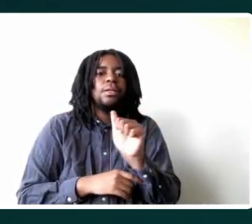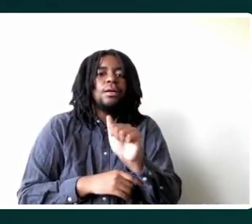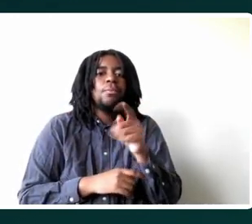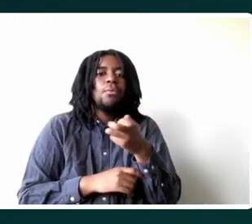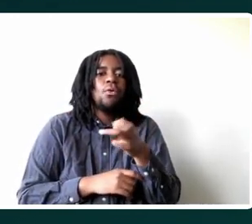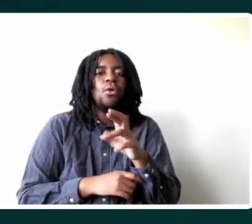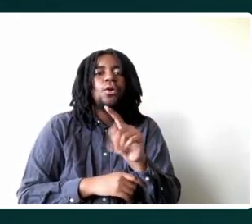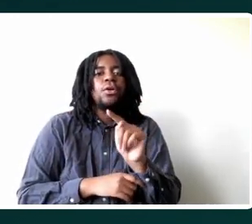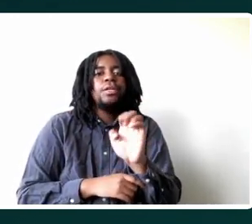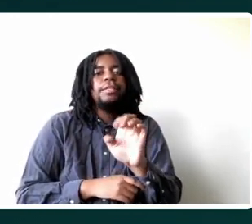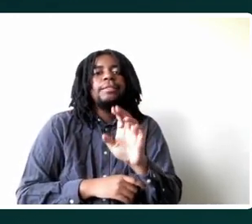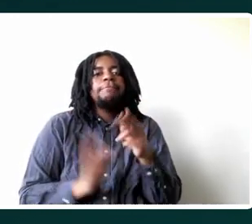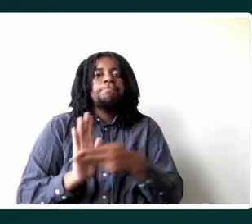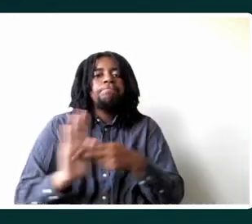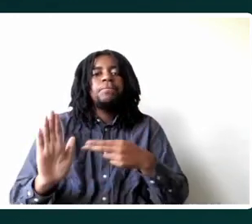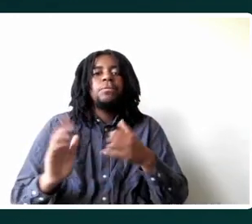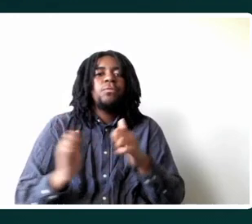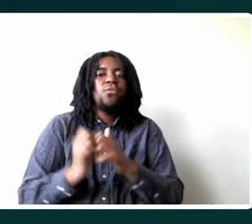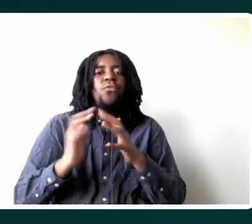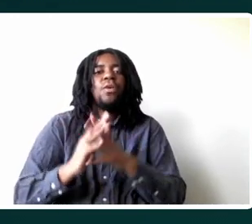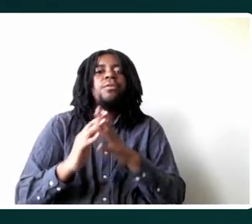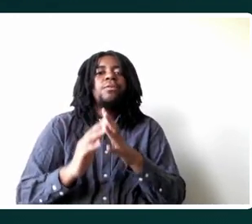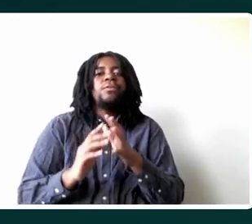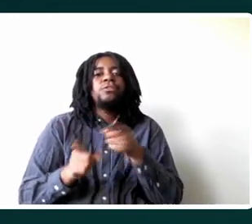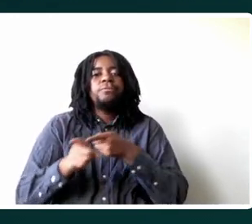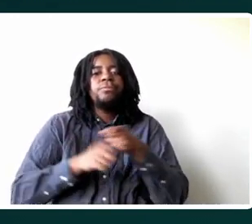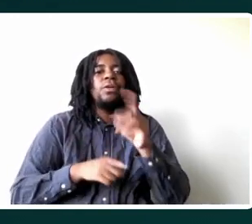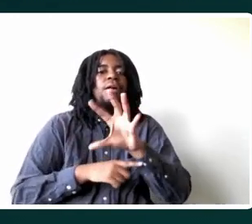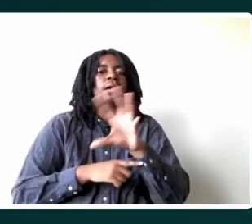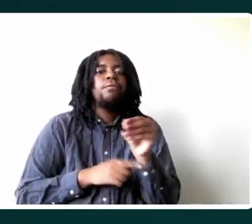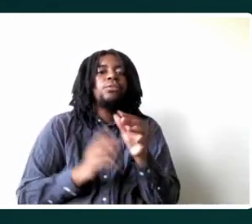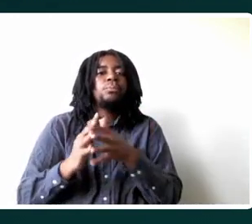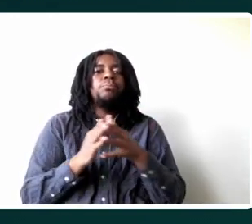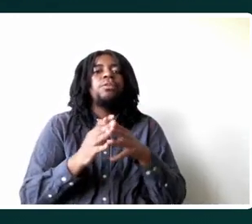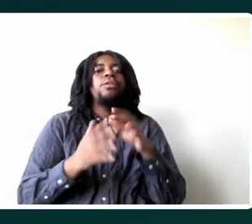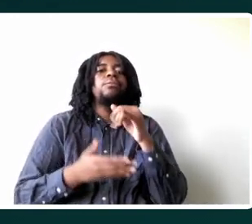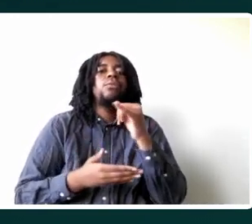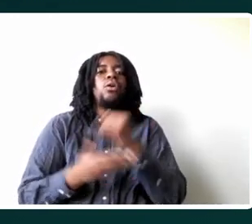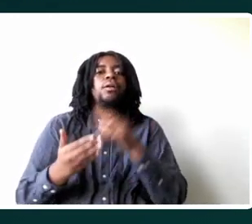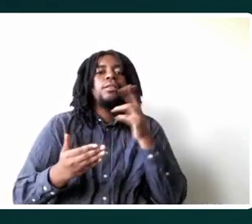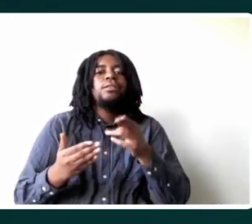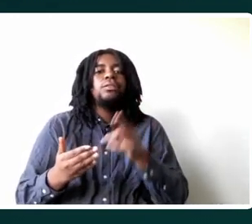D.C. Public Schools and a graduate of Howard University and taught there for many decades.